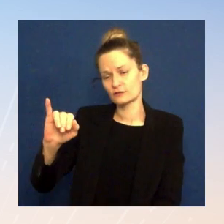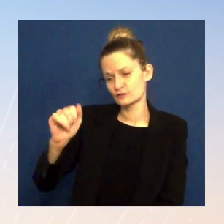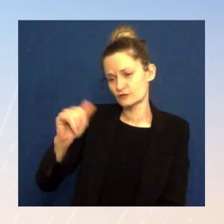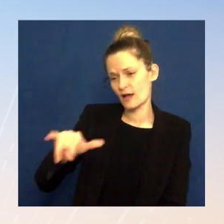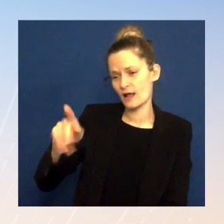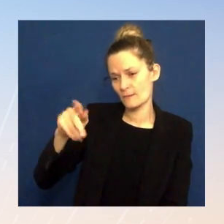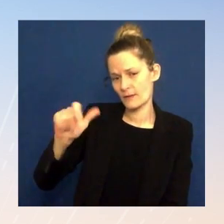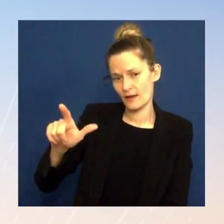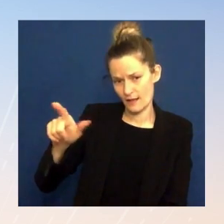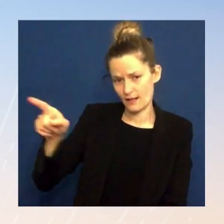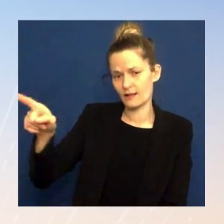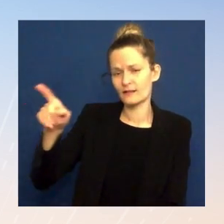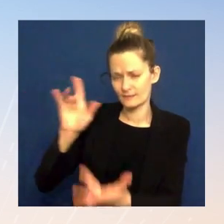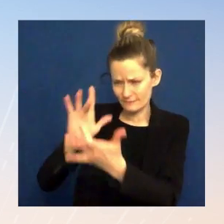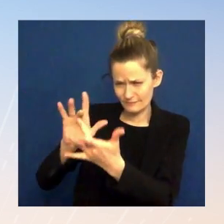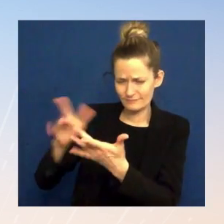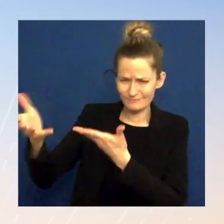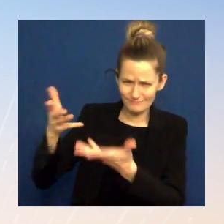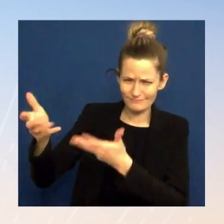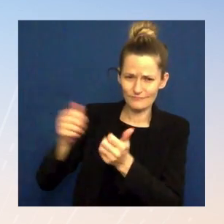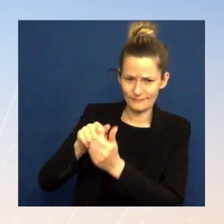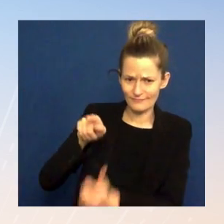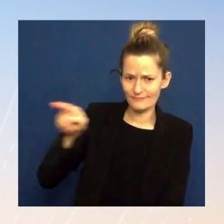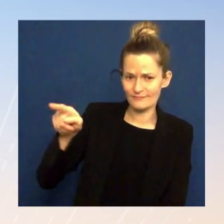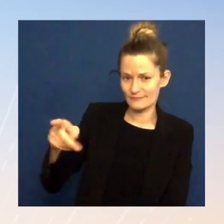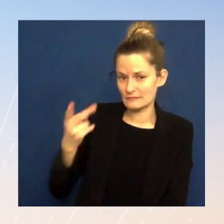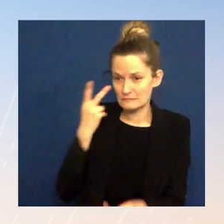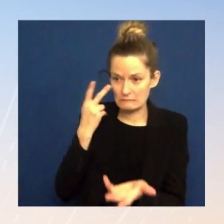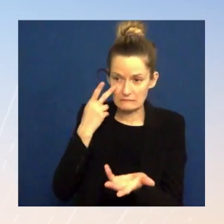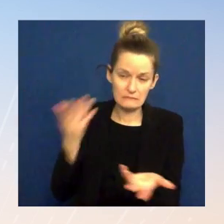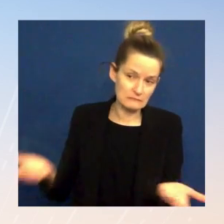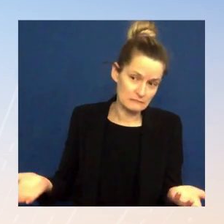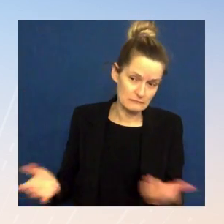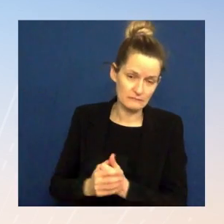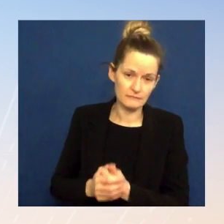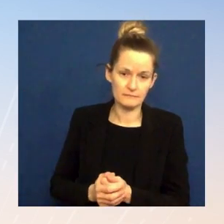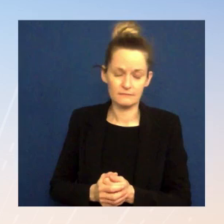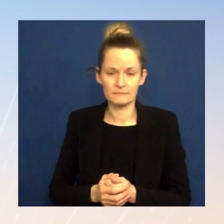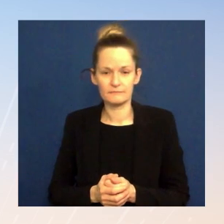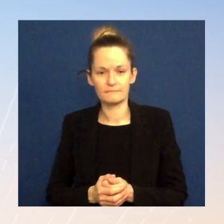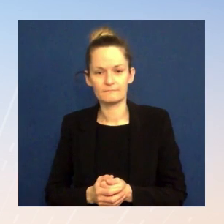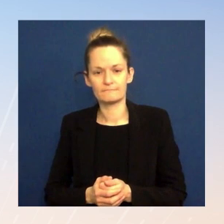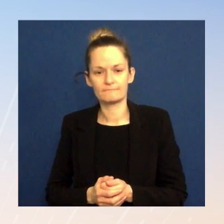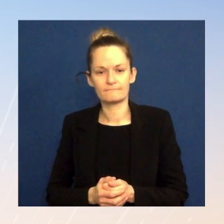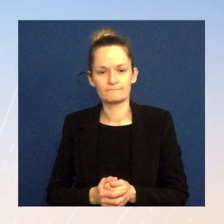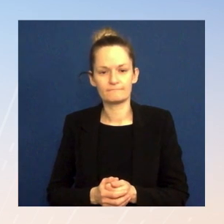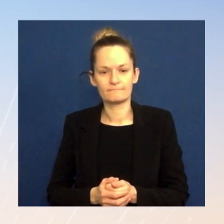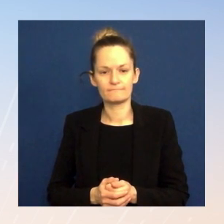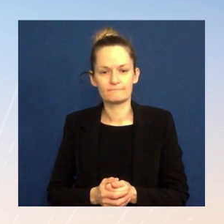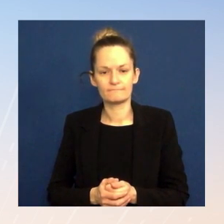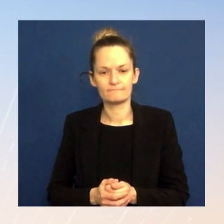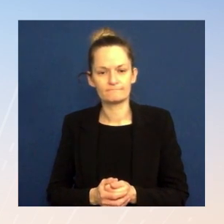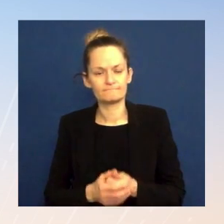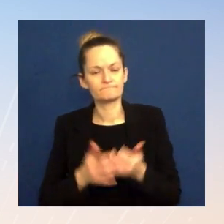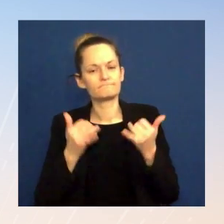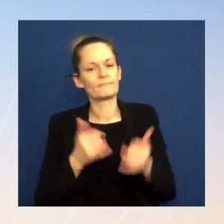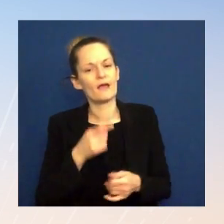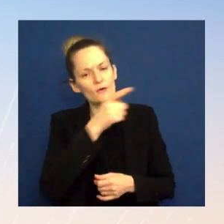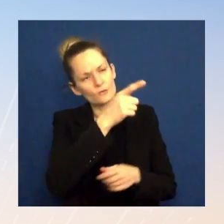The Press: Jen, following up on this climate question: You just listed this -- these historic investments -- grants, loans, tax credits, manufacturing credits, you said.